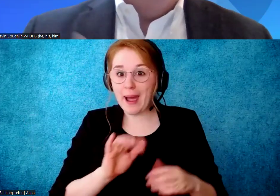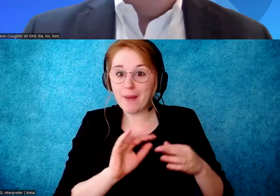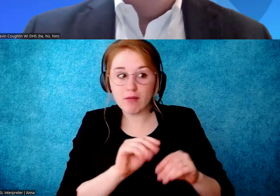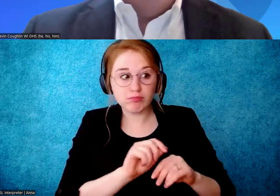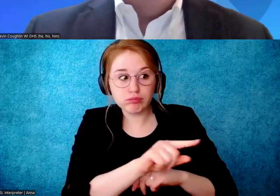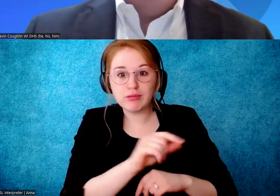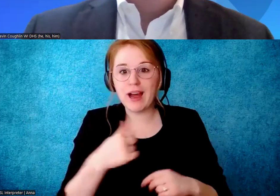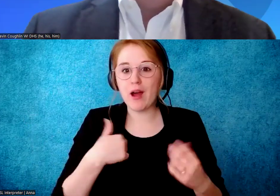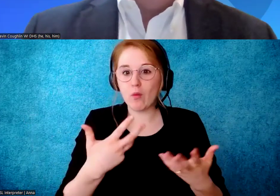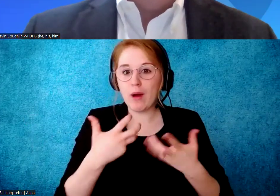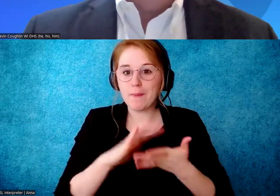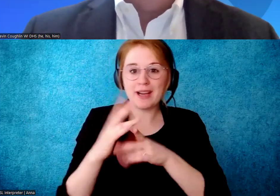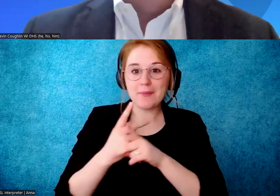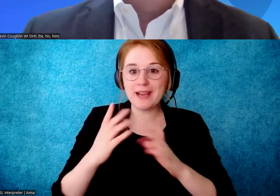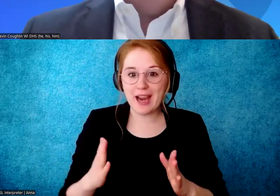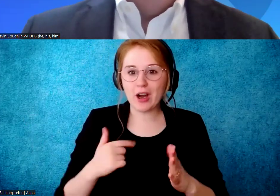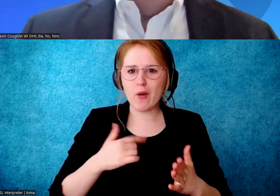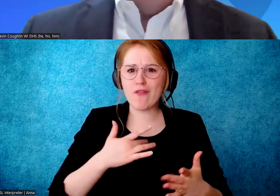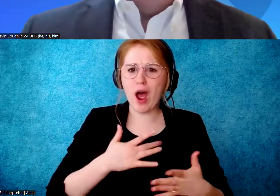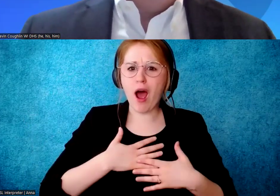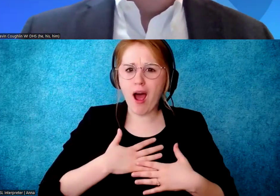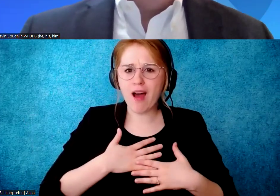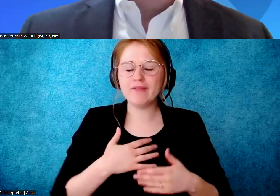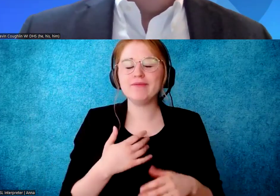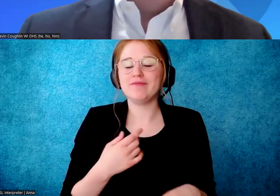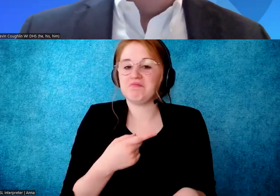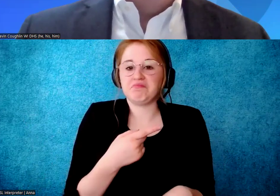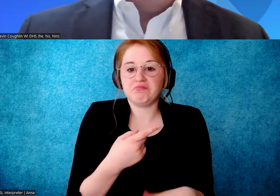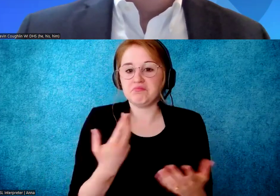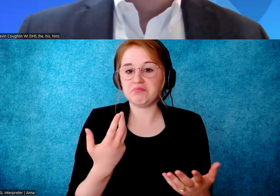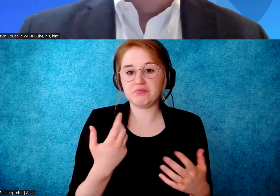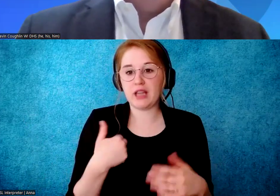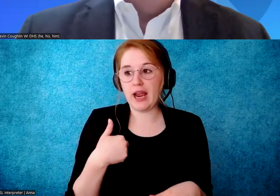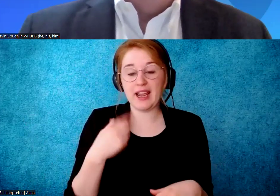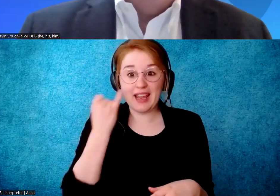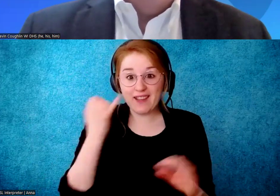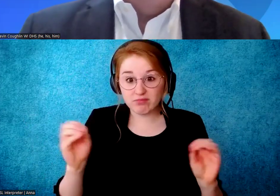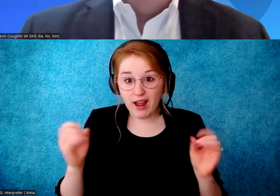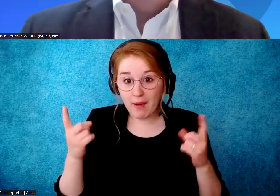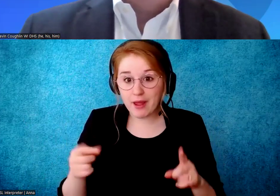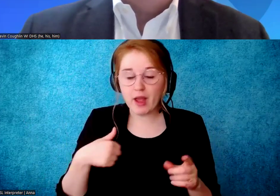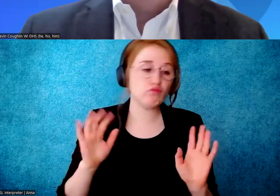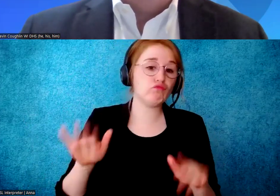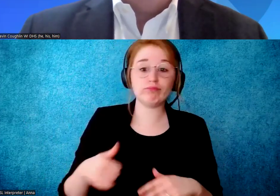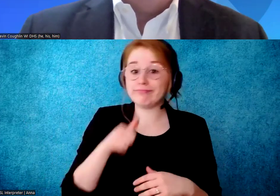you know, it tugged at my heartstrings, you know, they wouldn't have taken this great training. So I mean, you just have to have it.